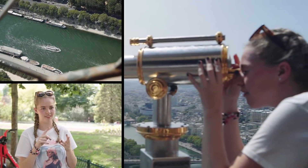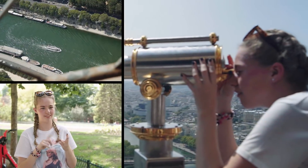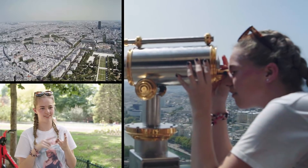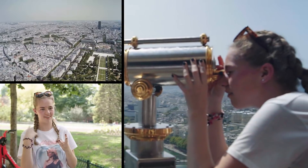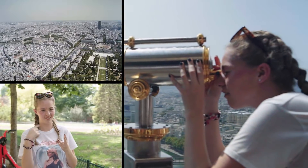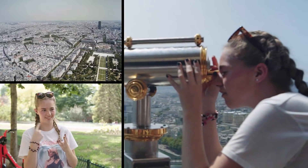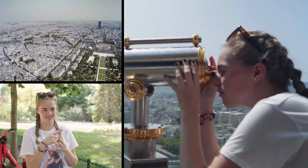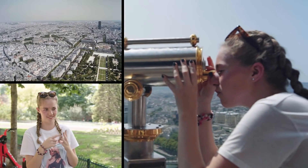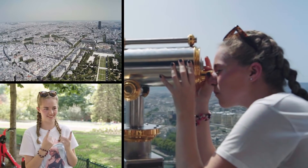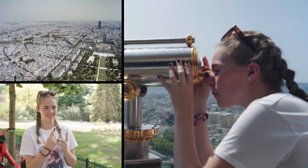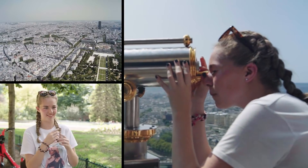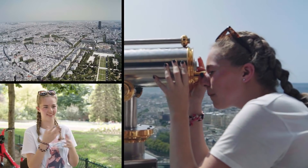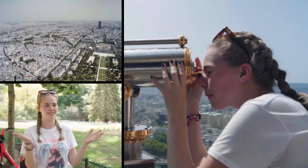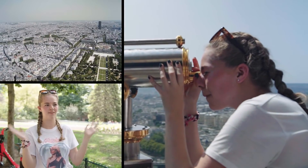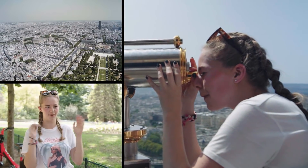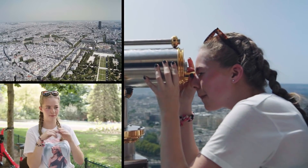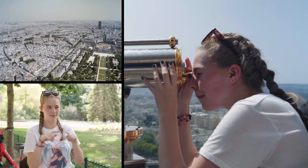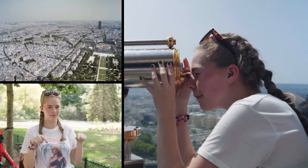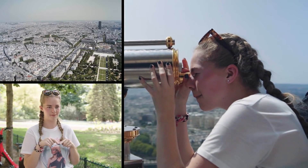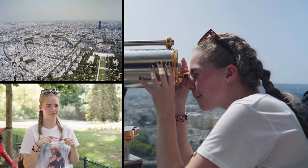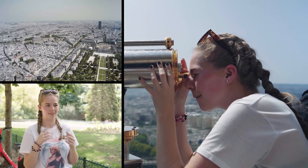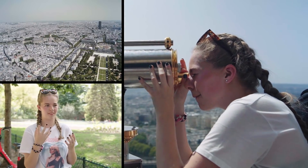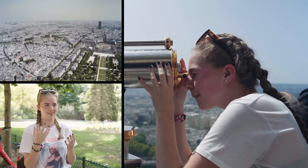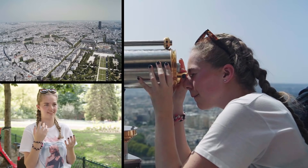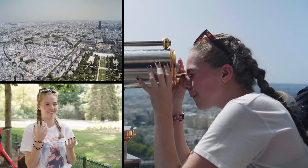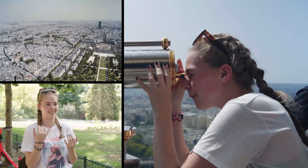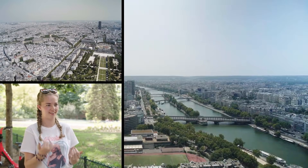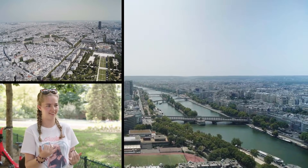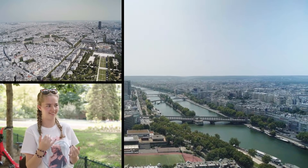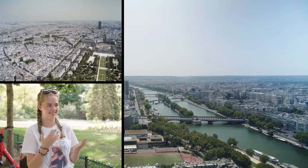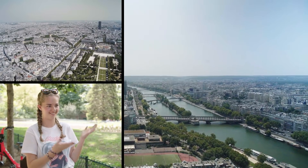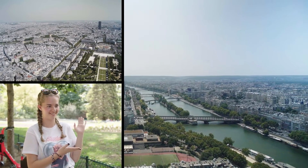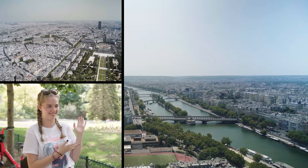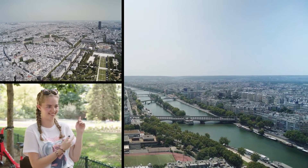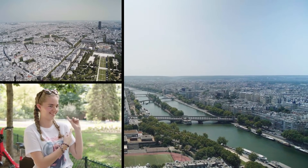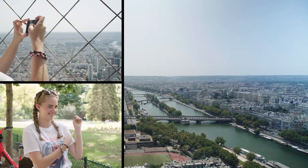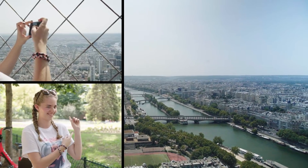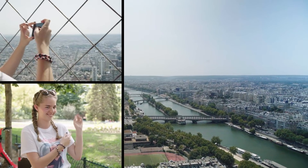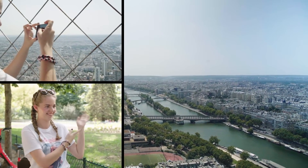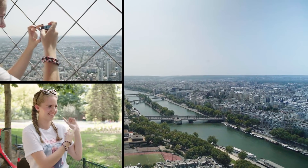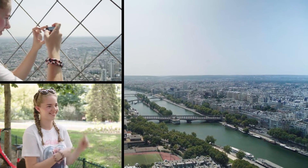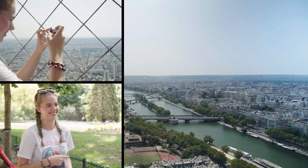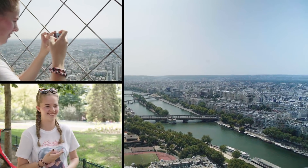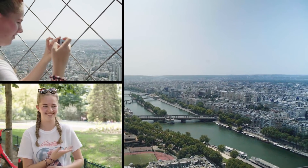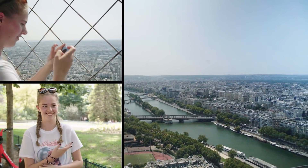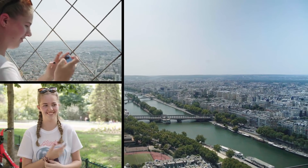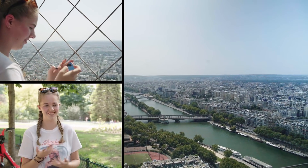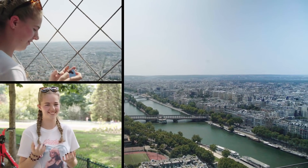I loved those places. They were the symbols that decorated my room, and now I'm here seeing the real thing.